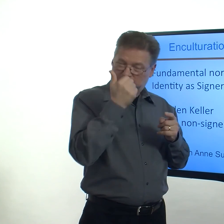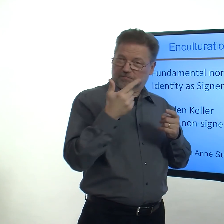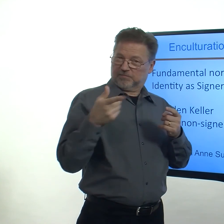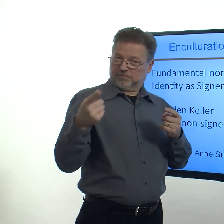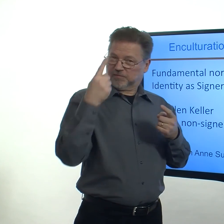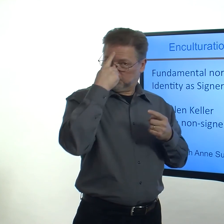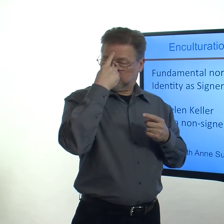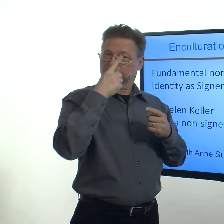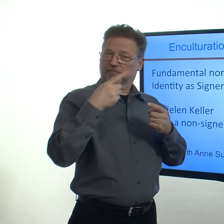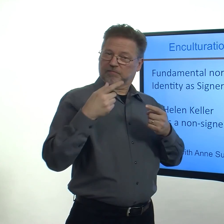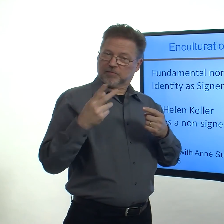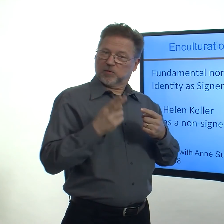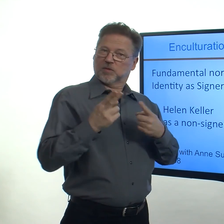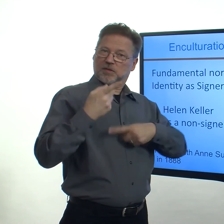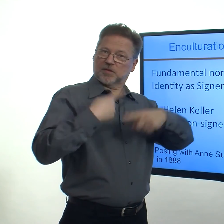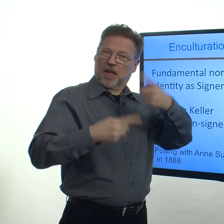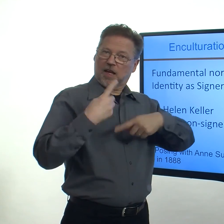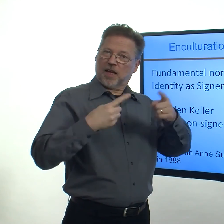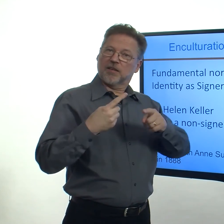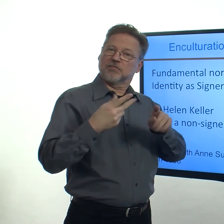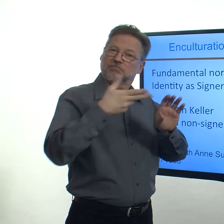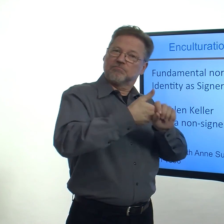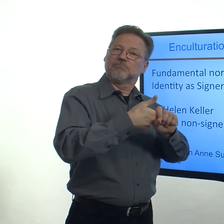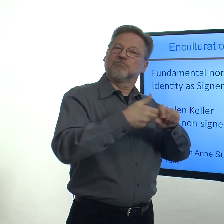signer.